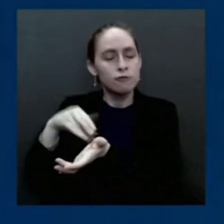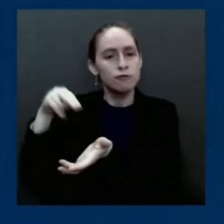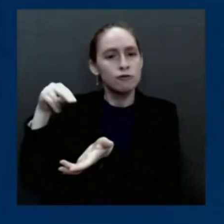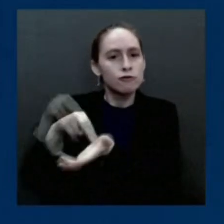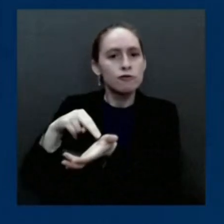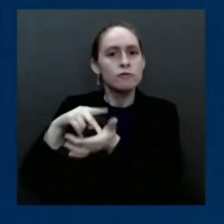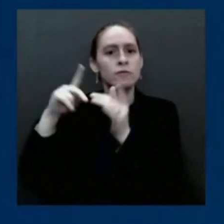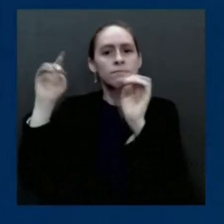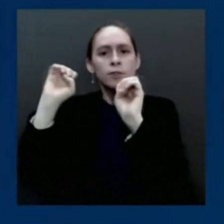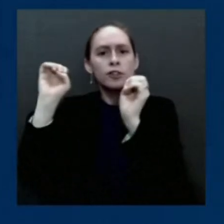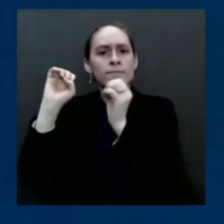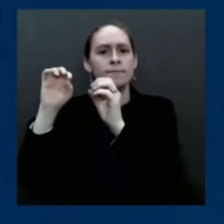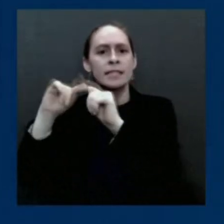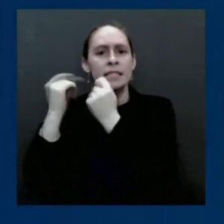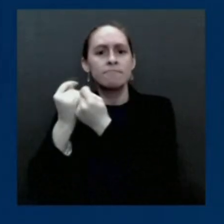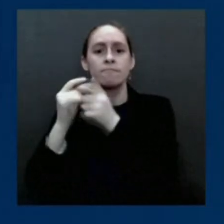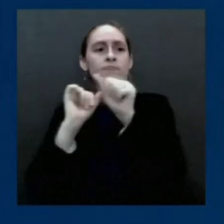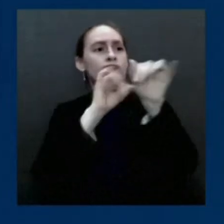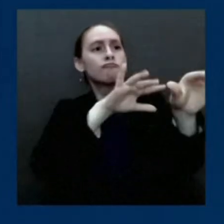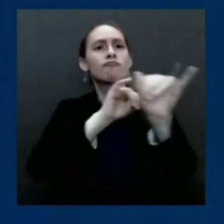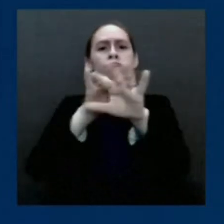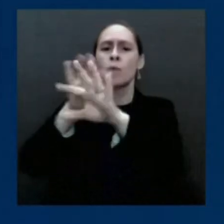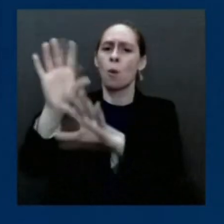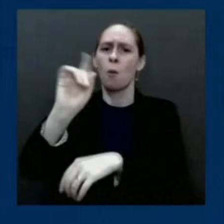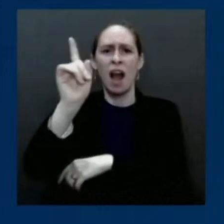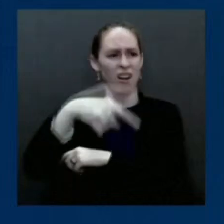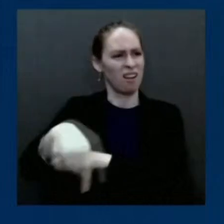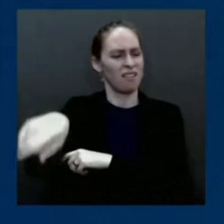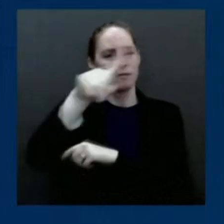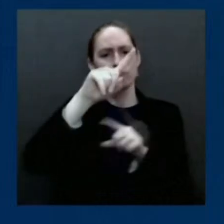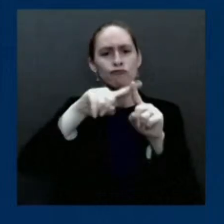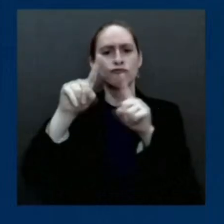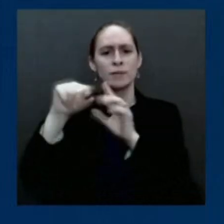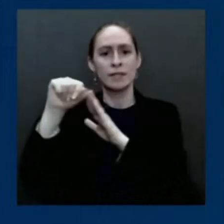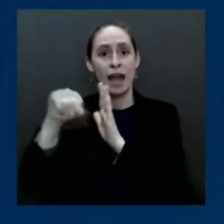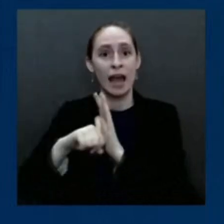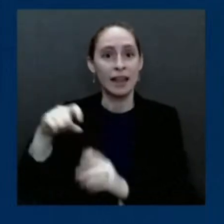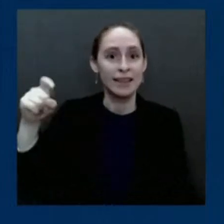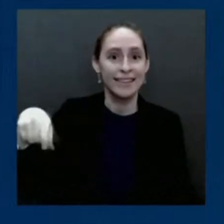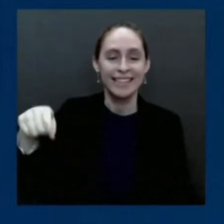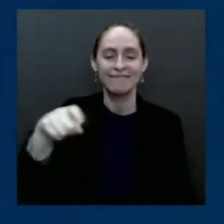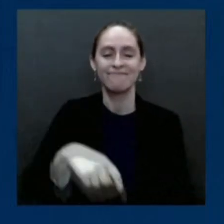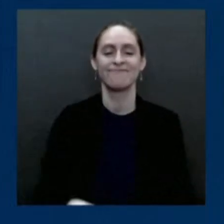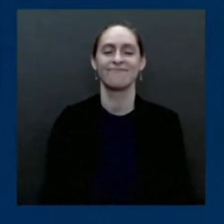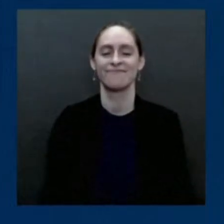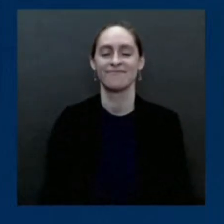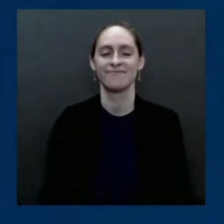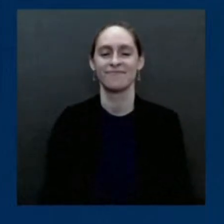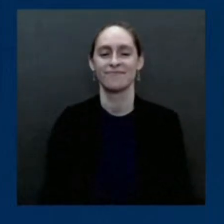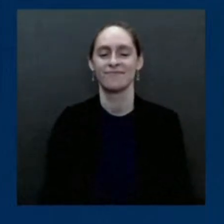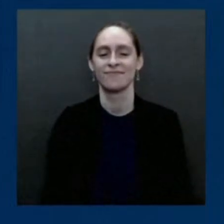NURSES AND EMTS READY TO PLOY WHEN AND WHERE NEEDED. OUR MESSAGE TO GOVERNORS AROUND